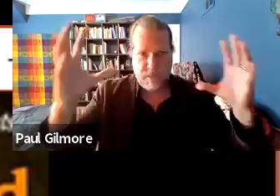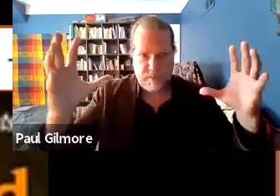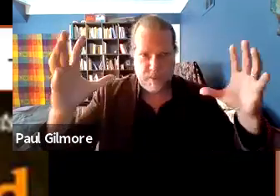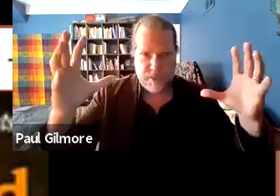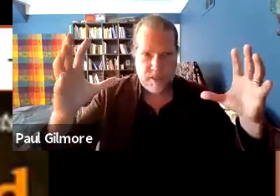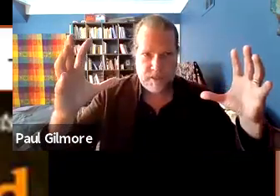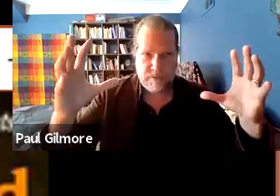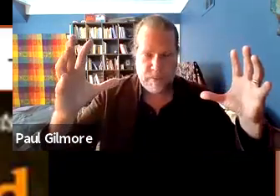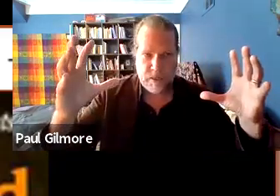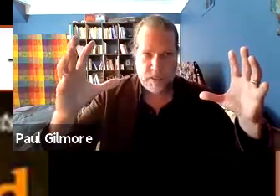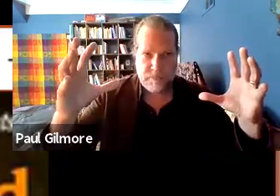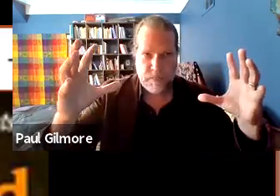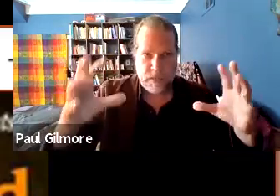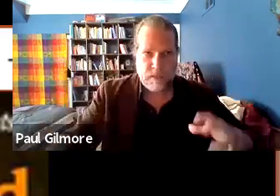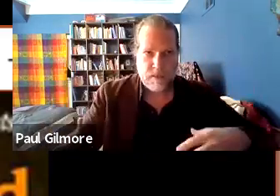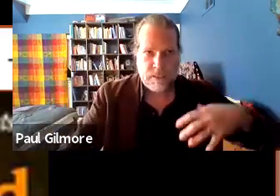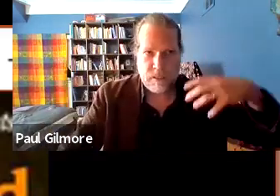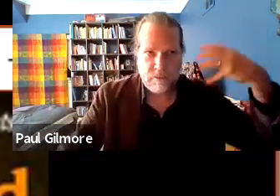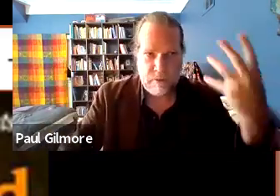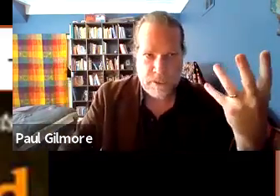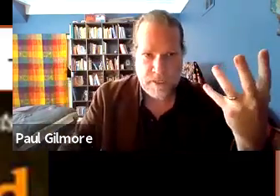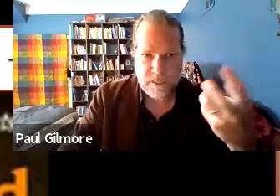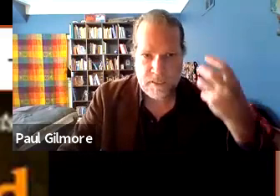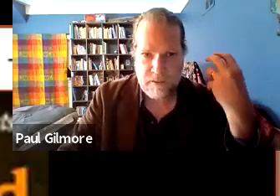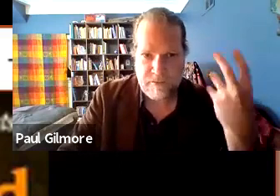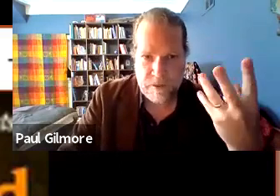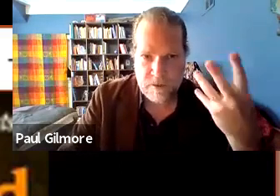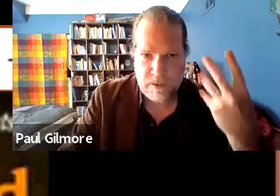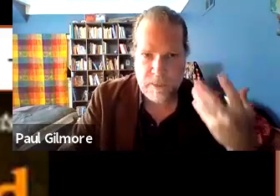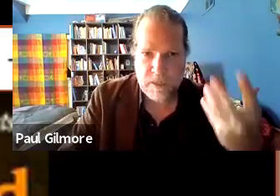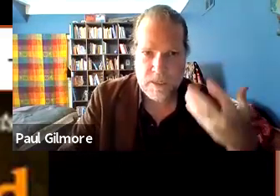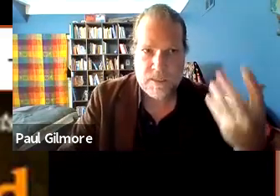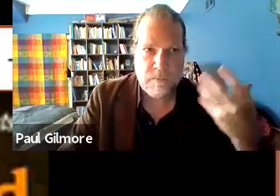split personality of America. There's the frozen identity, the fear that America is